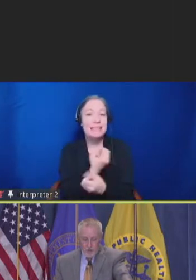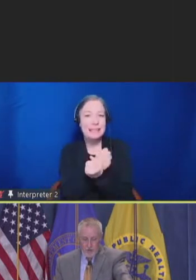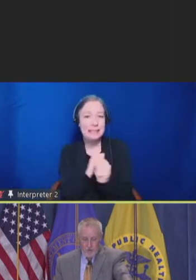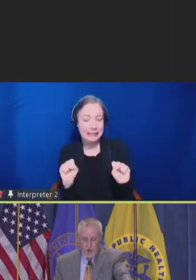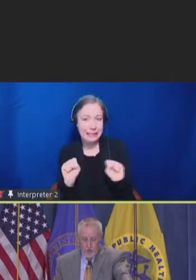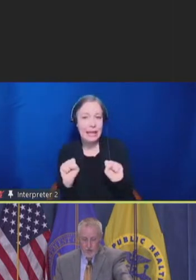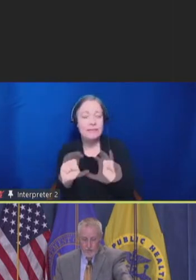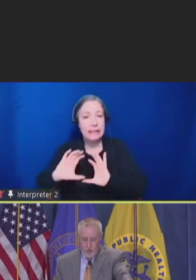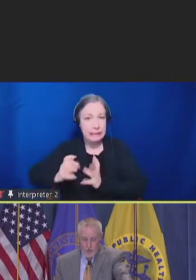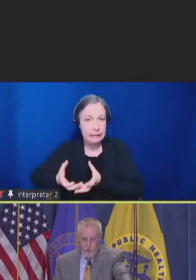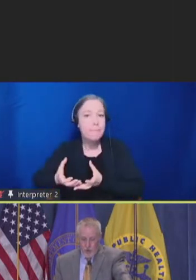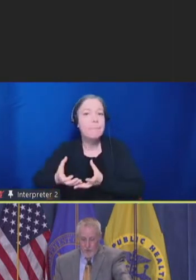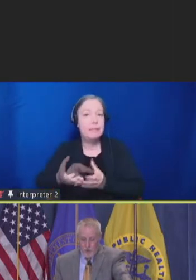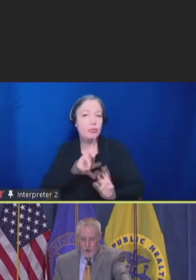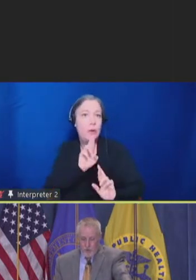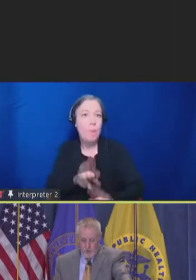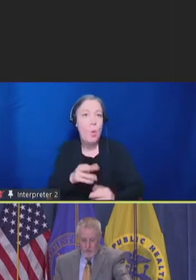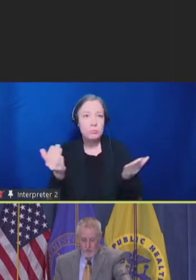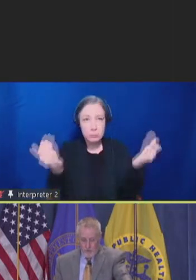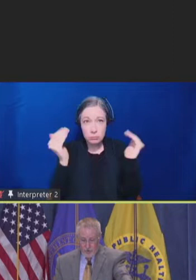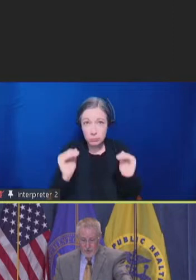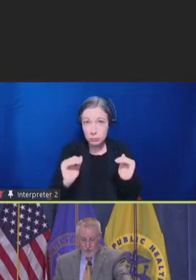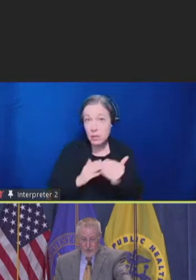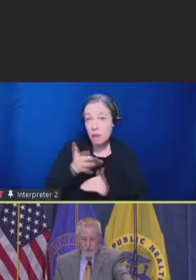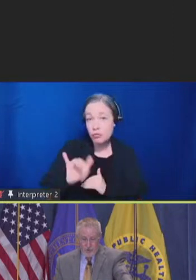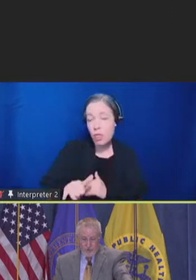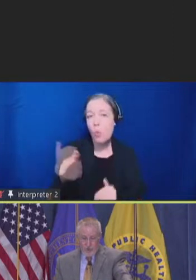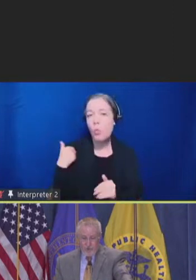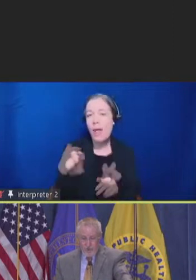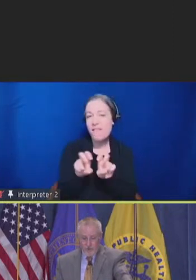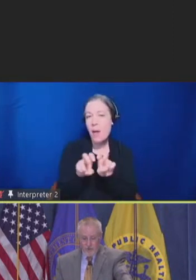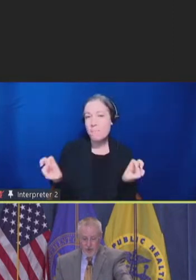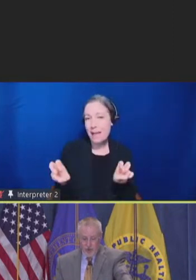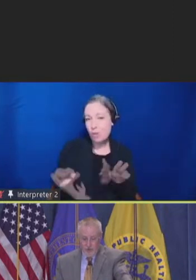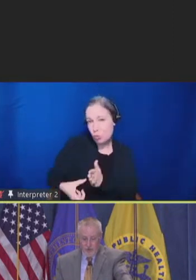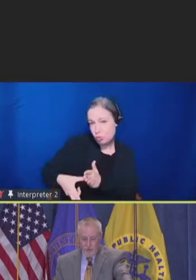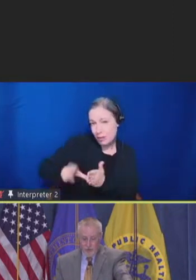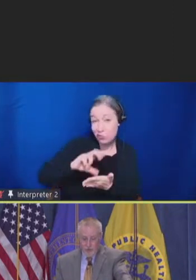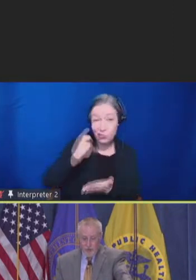Following the vote, we'll have a panel reviewing recent vaccine safety studies.